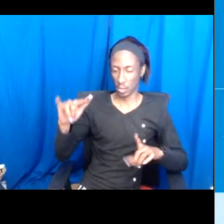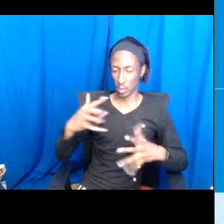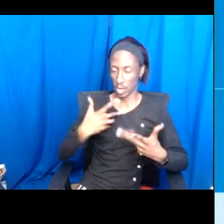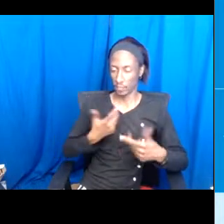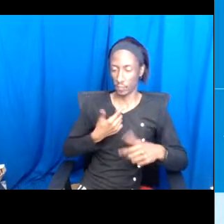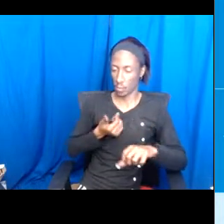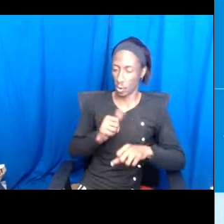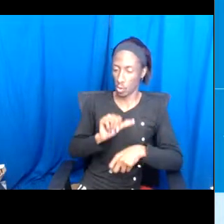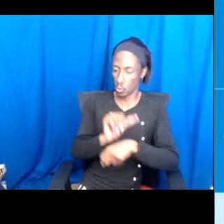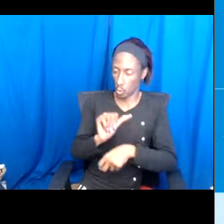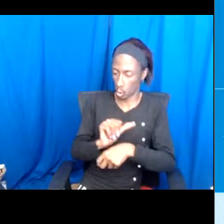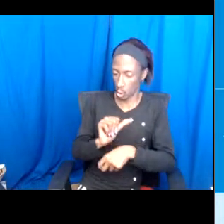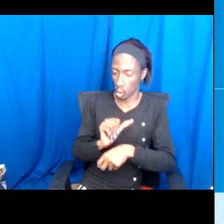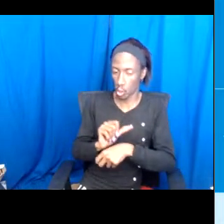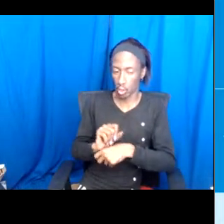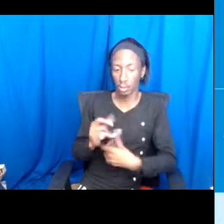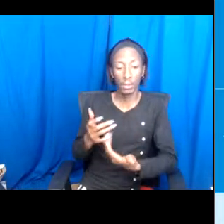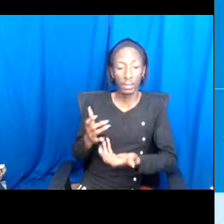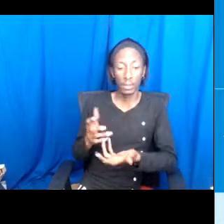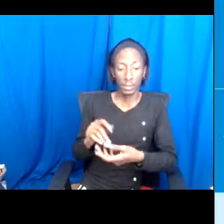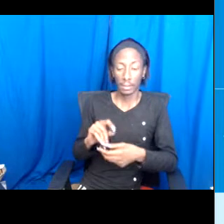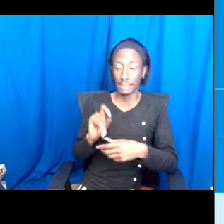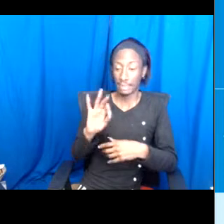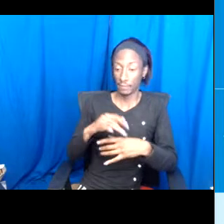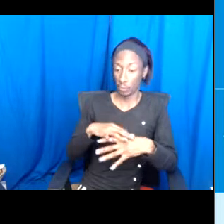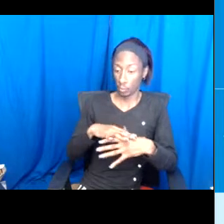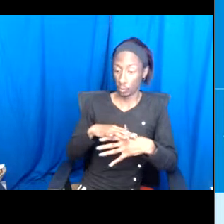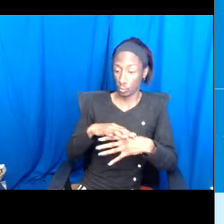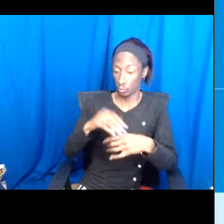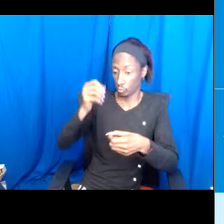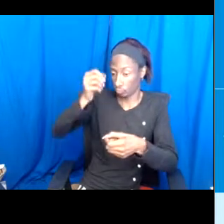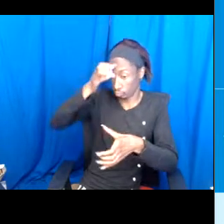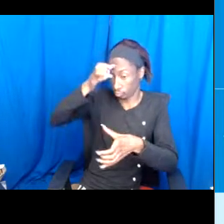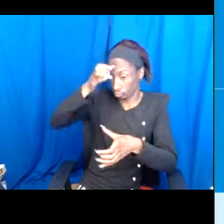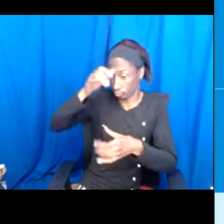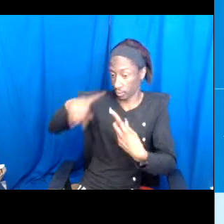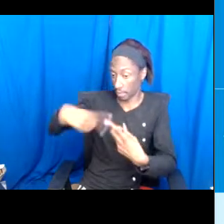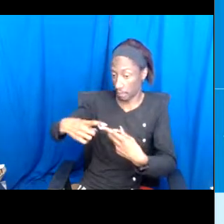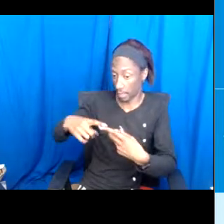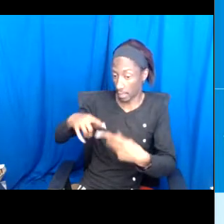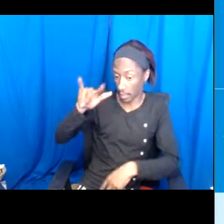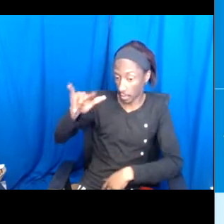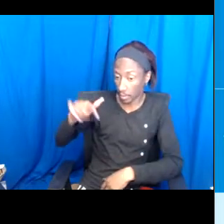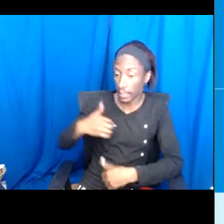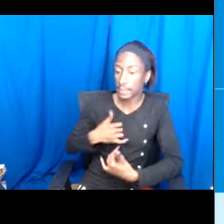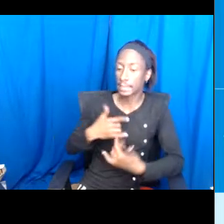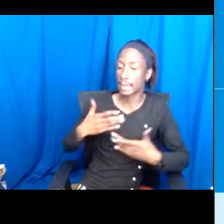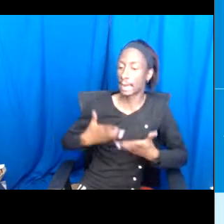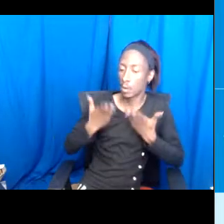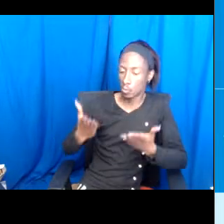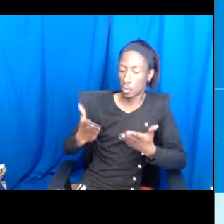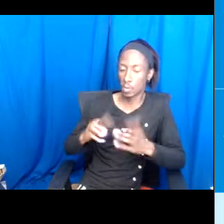If you are airplane aficionado, I highly recommend that you go to the NOAA Live webinar website,